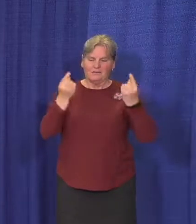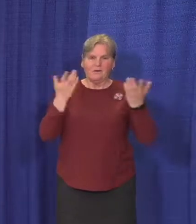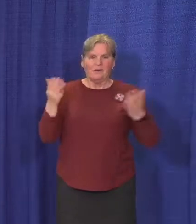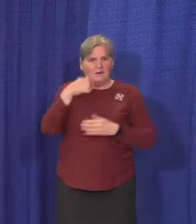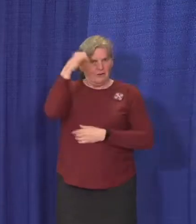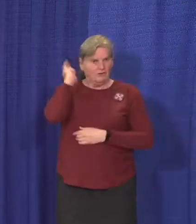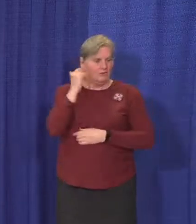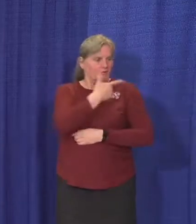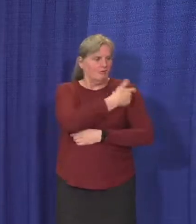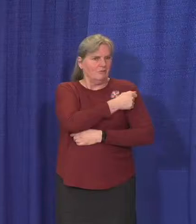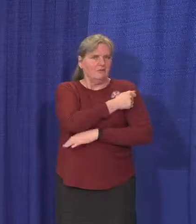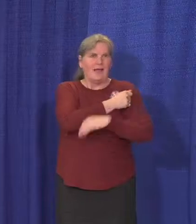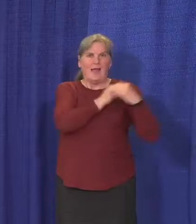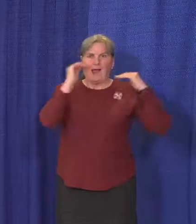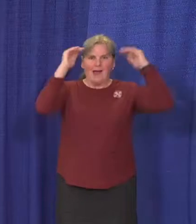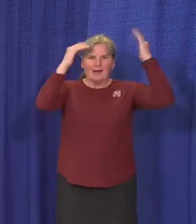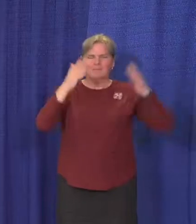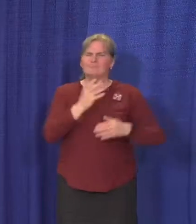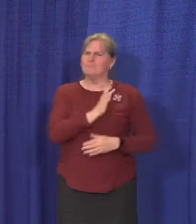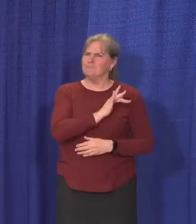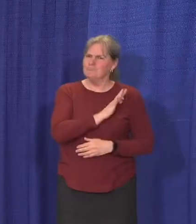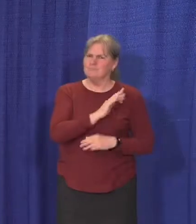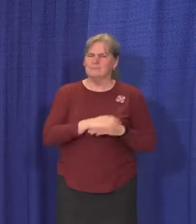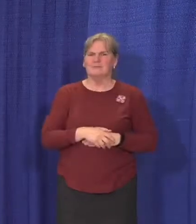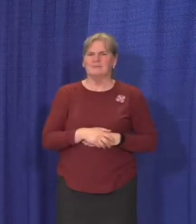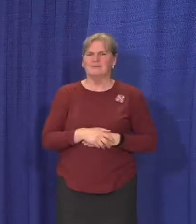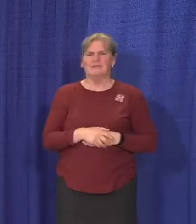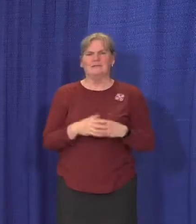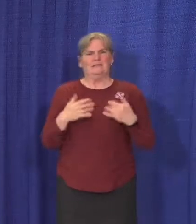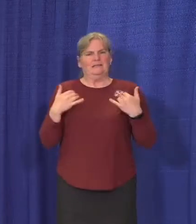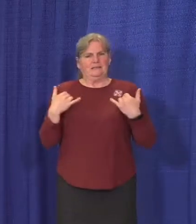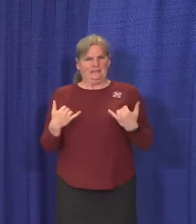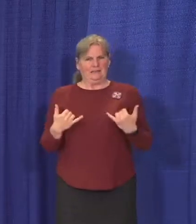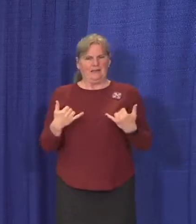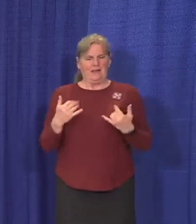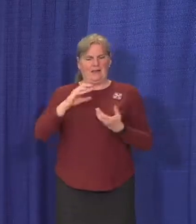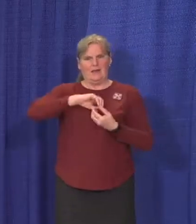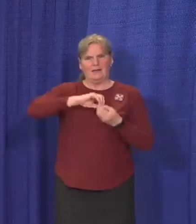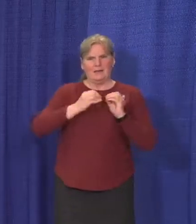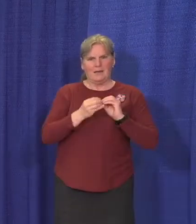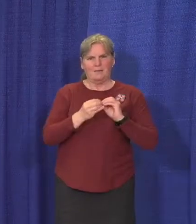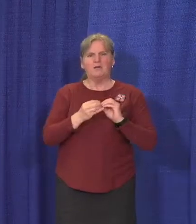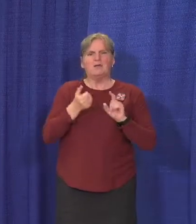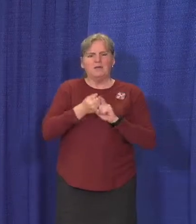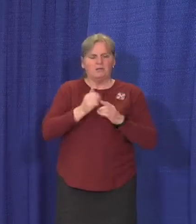vaccinating adults across the territory. We are releasing the vaccination